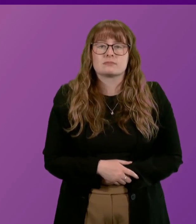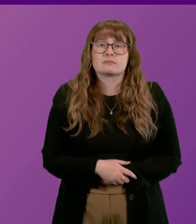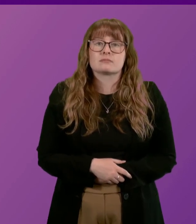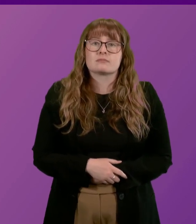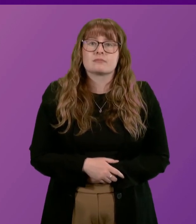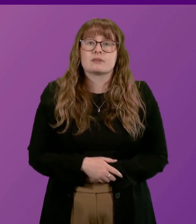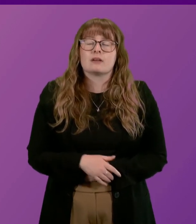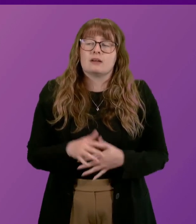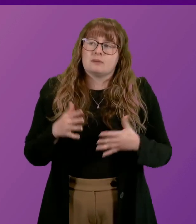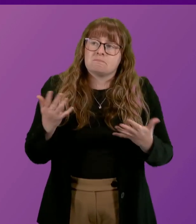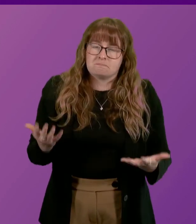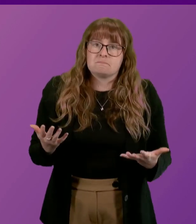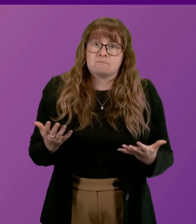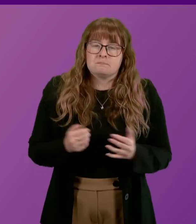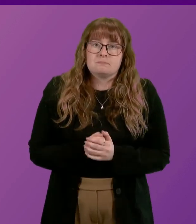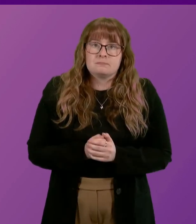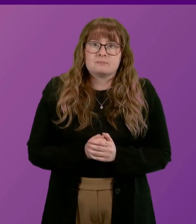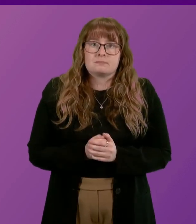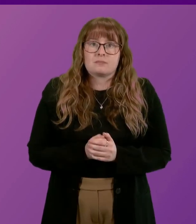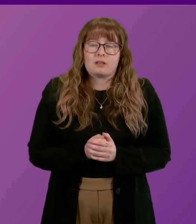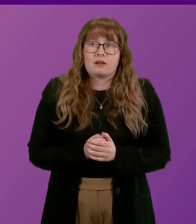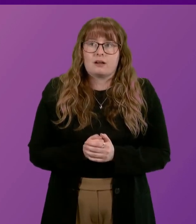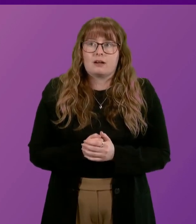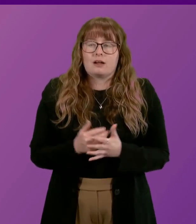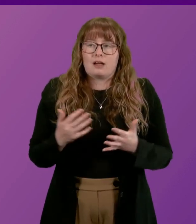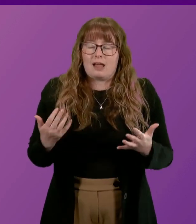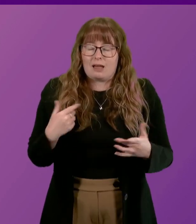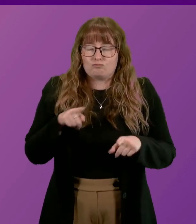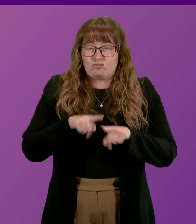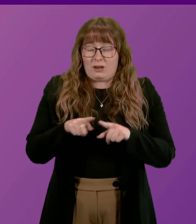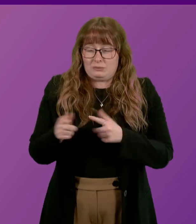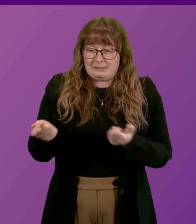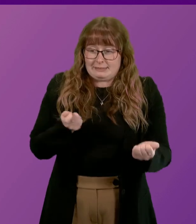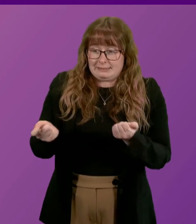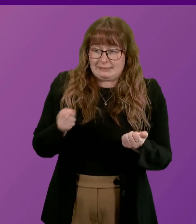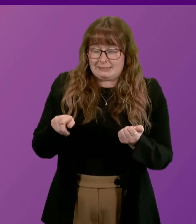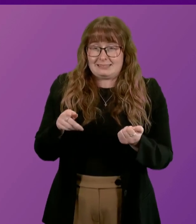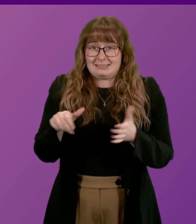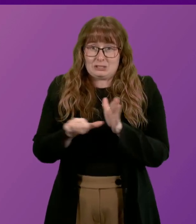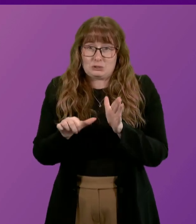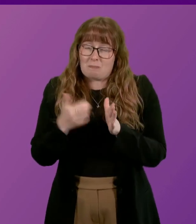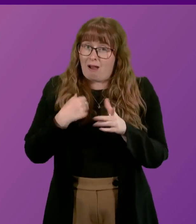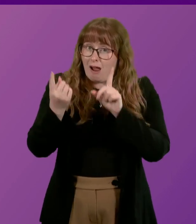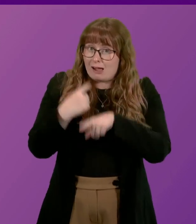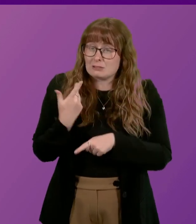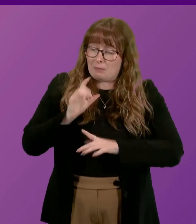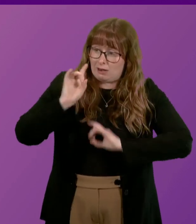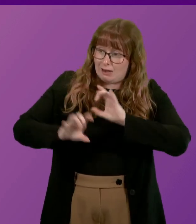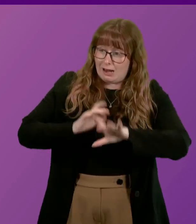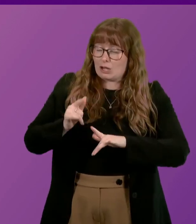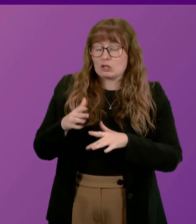As my answers today have shown, I am trying to handle the issue without making any